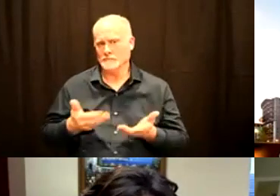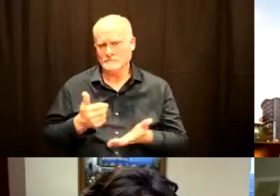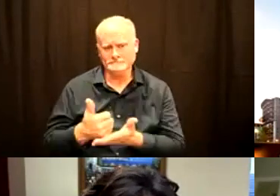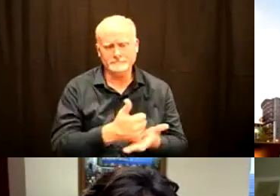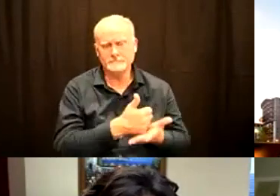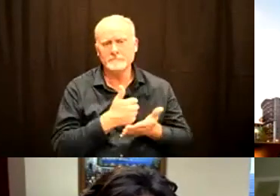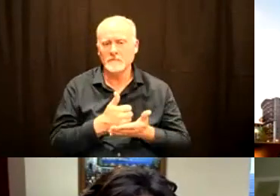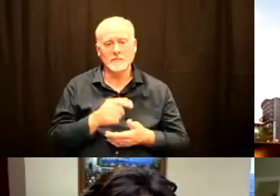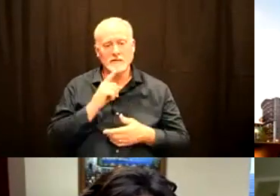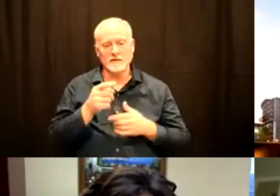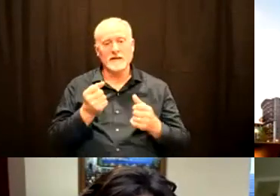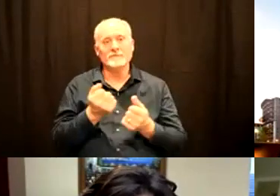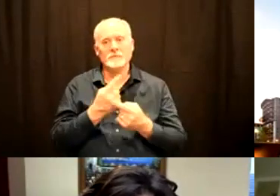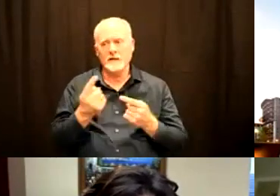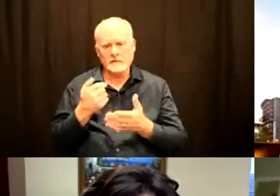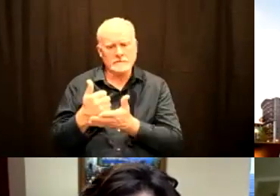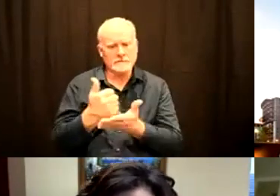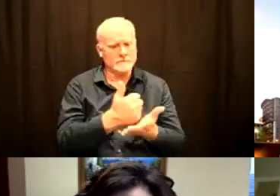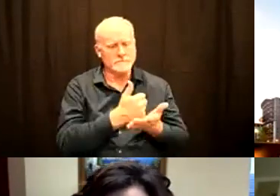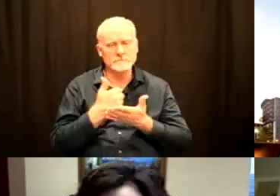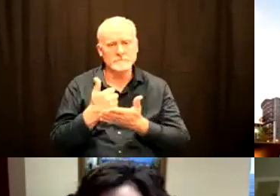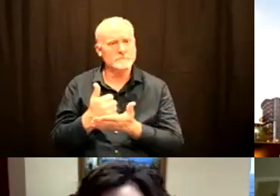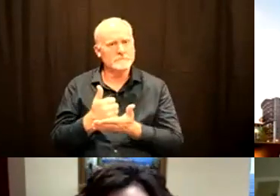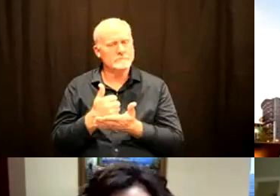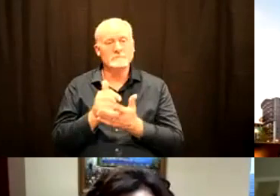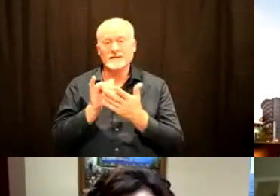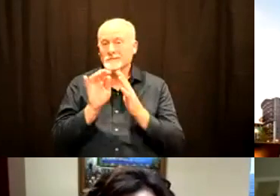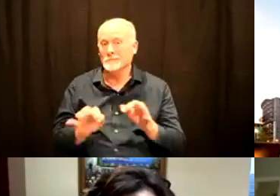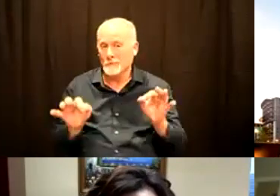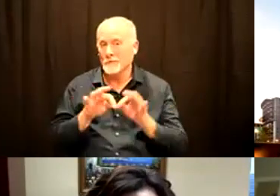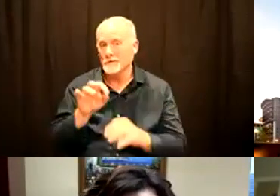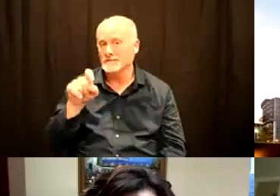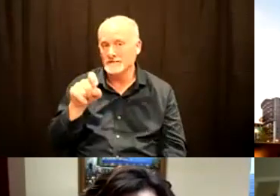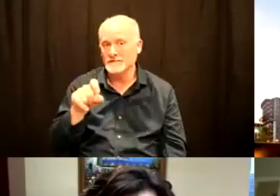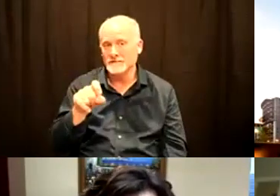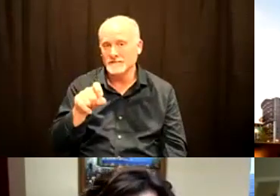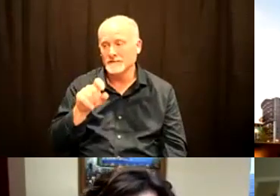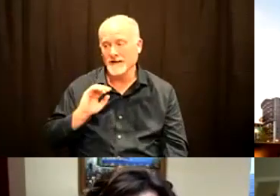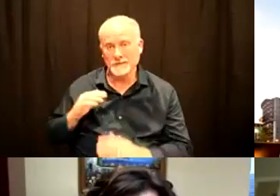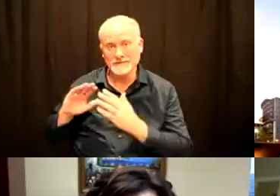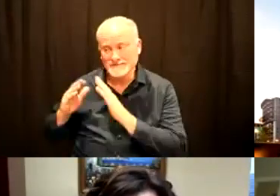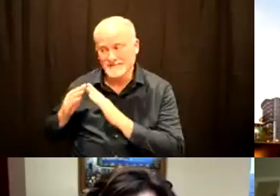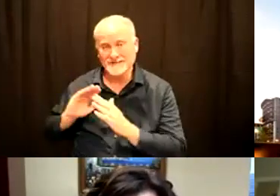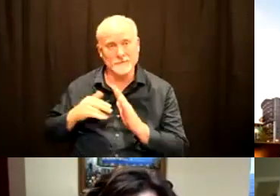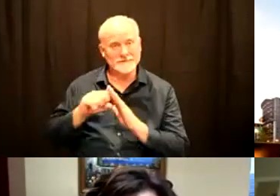hands on deck participating in a significant need that our city and our state have particularly for